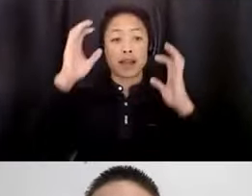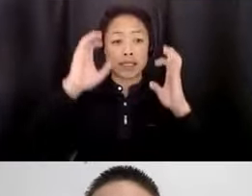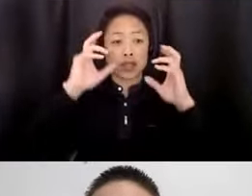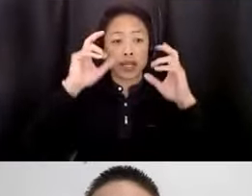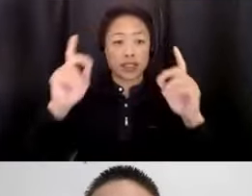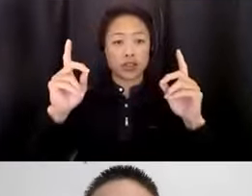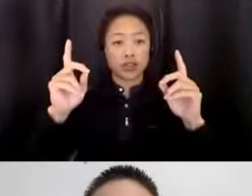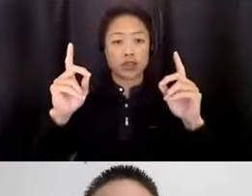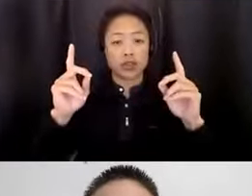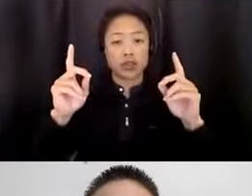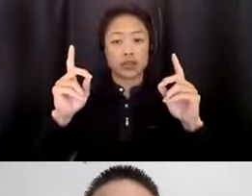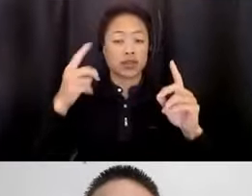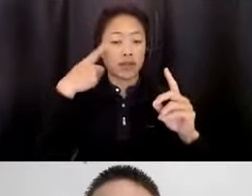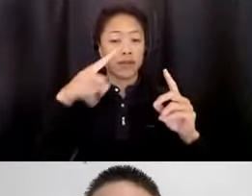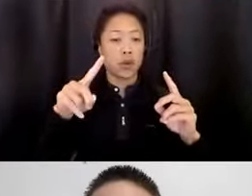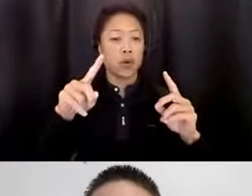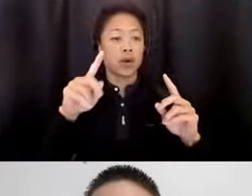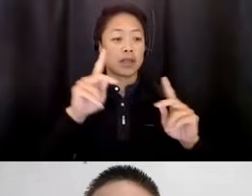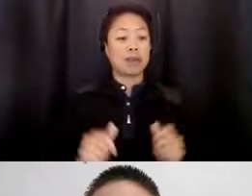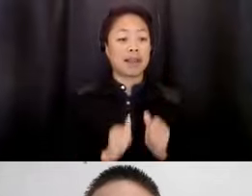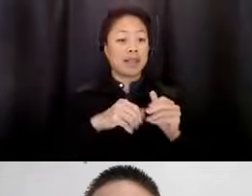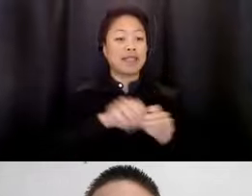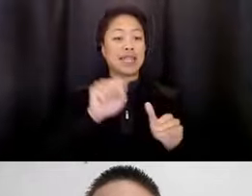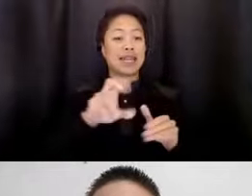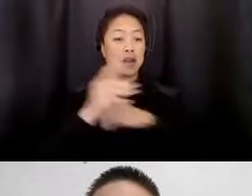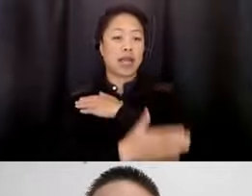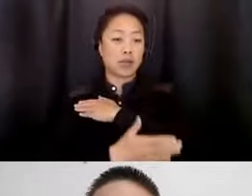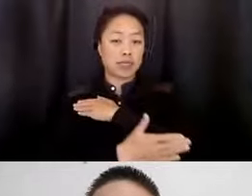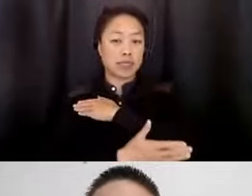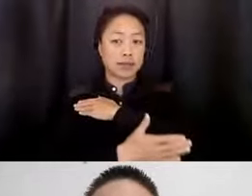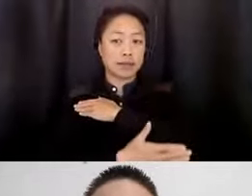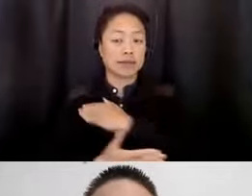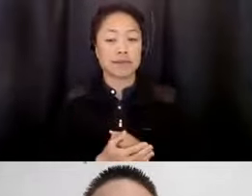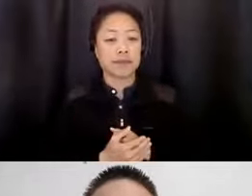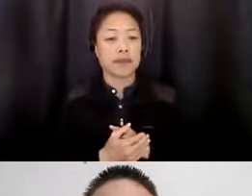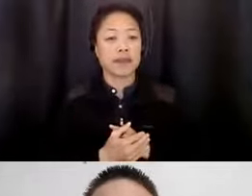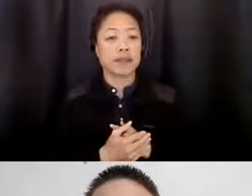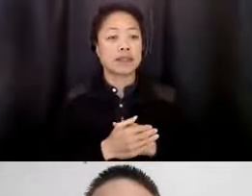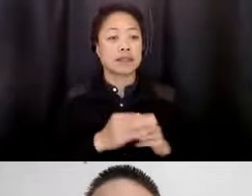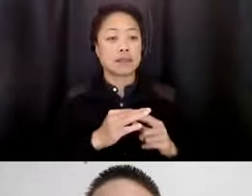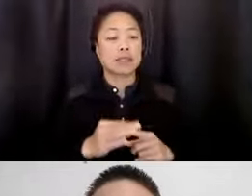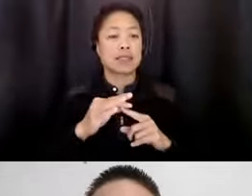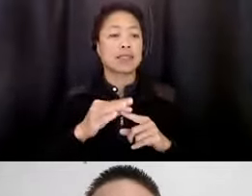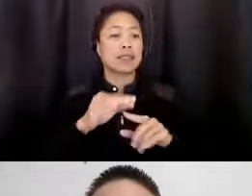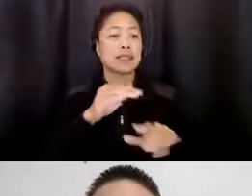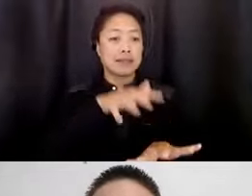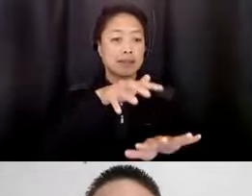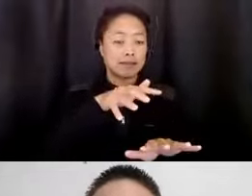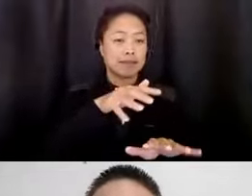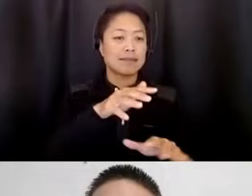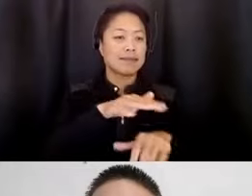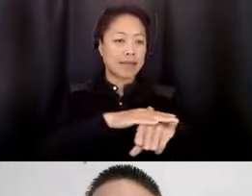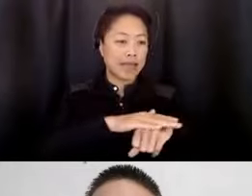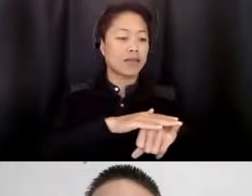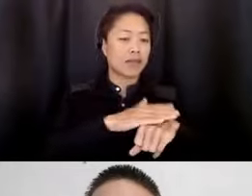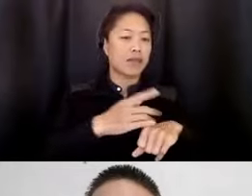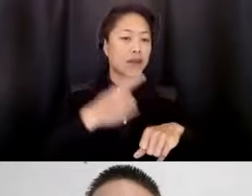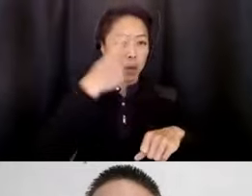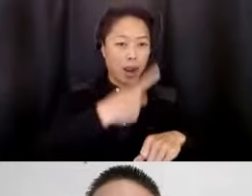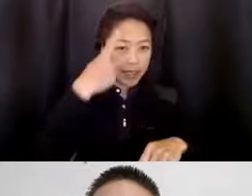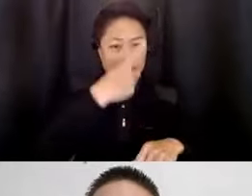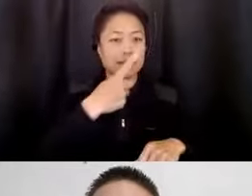the residents of San Diego County, especially Native Hawaiian/Pacific Islander and Asian immigrant and refugee communities